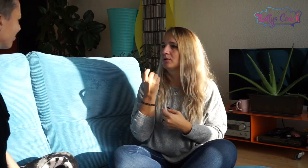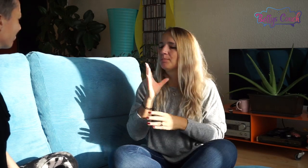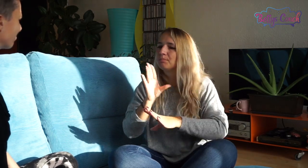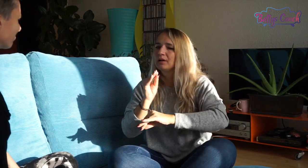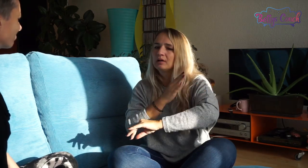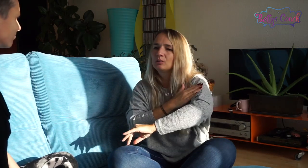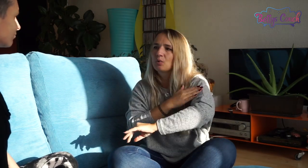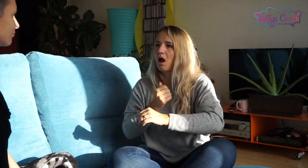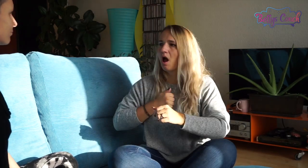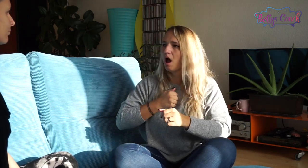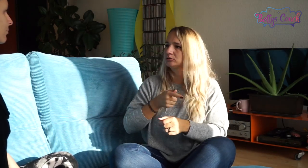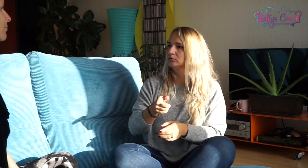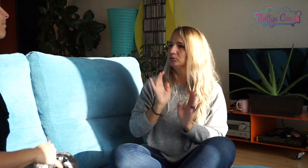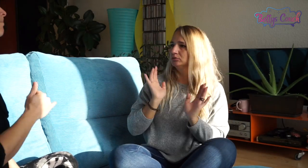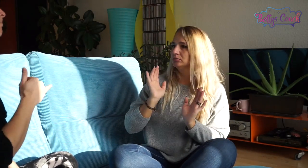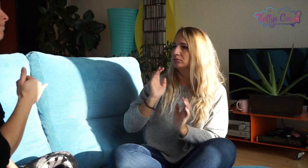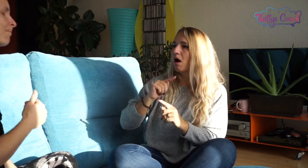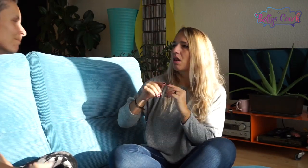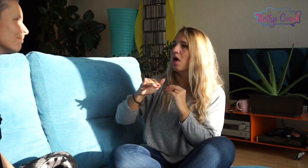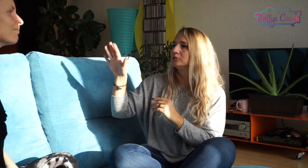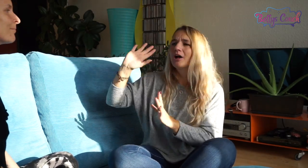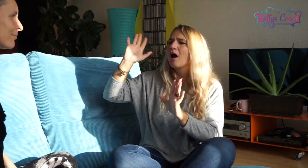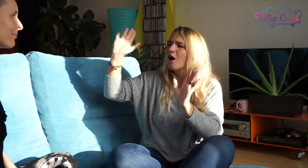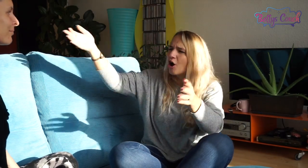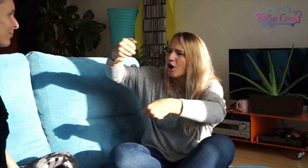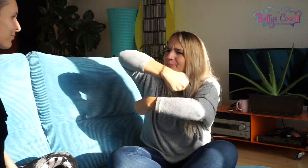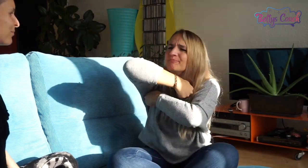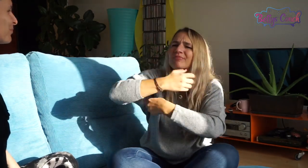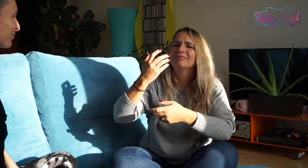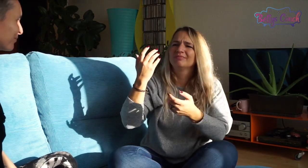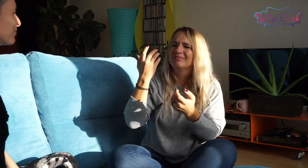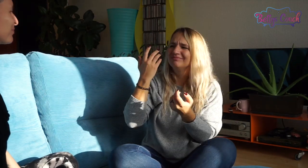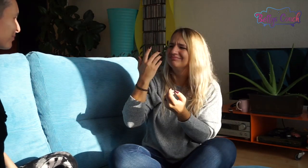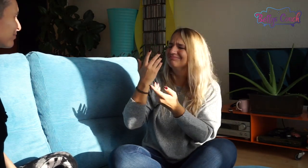and are afraid of contact. I have seen the opposite in other countries.